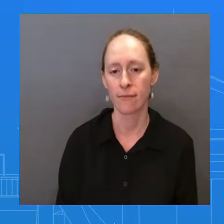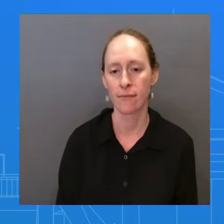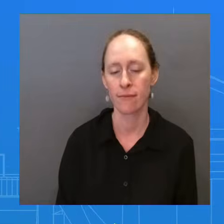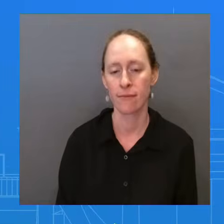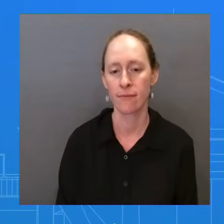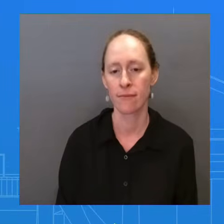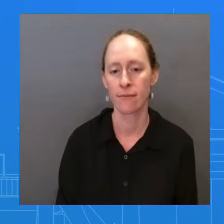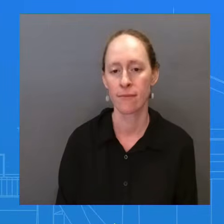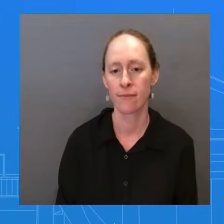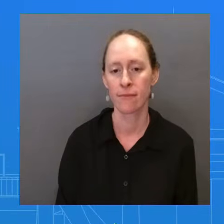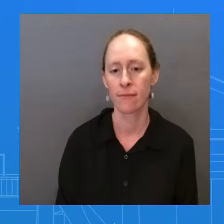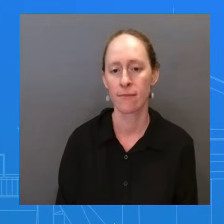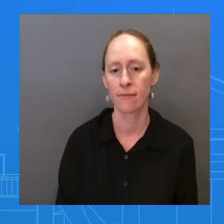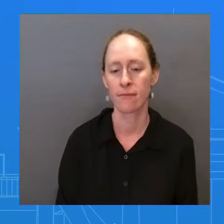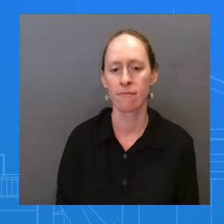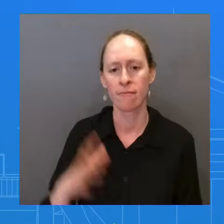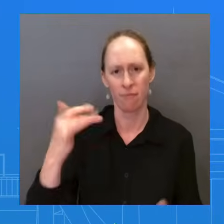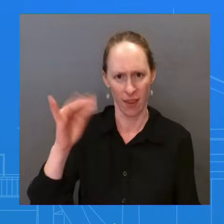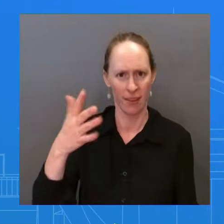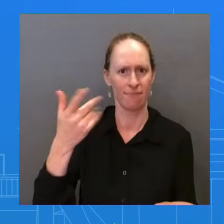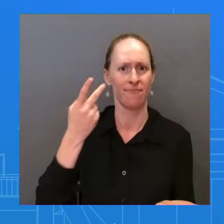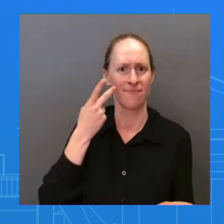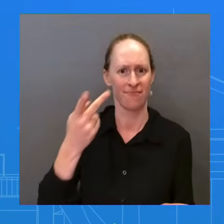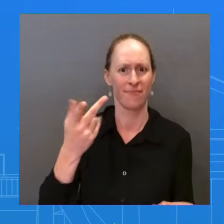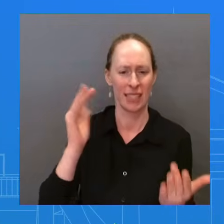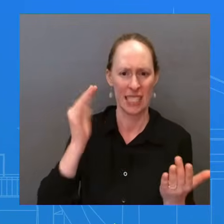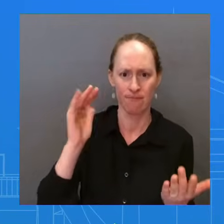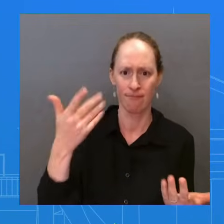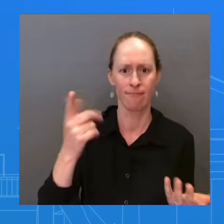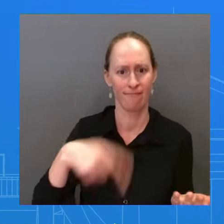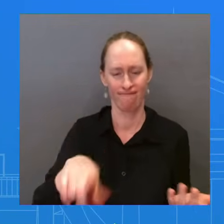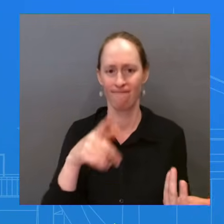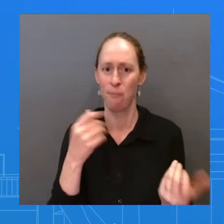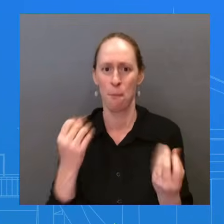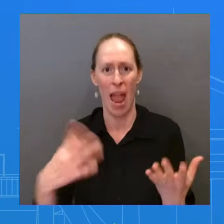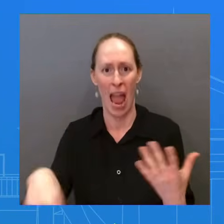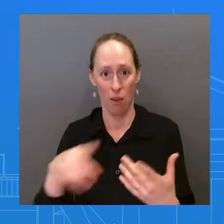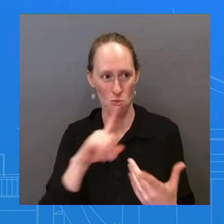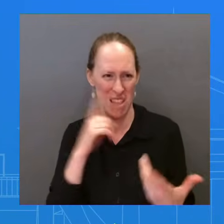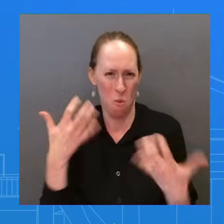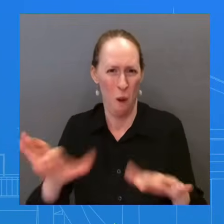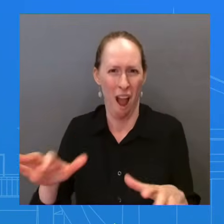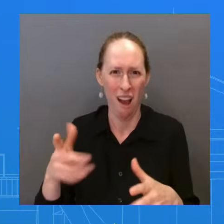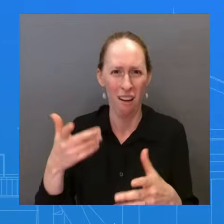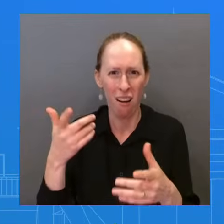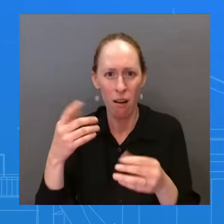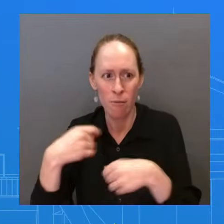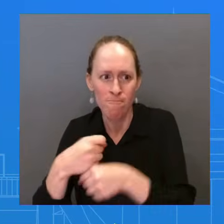that the invitation is open for North Korea any time, but has there been any kind of specific push on the diplomatic side